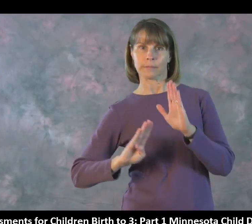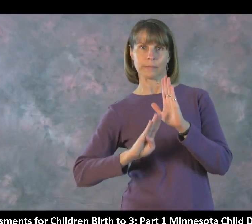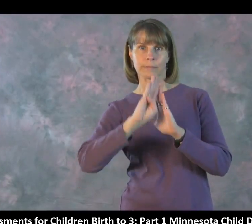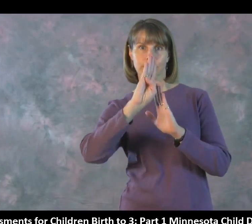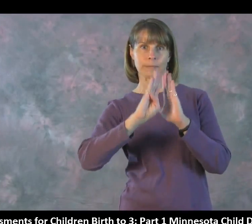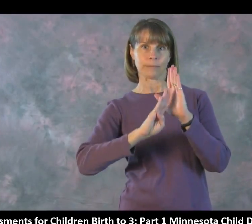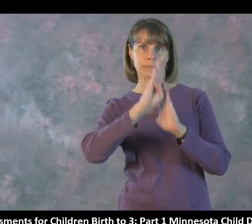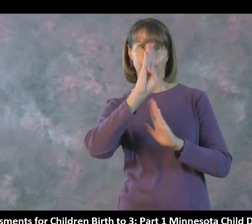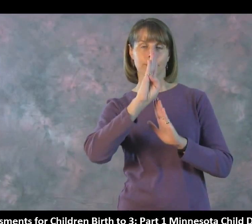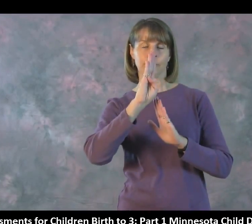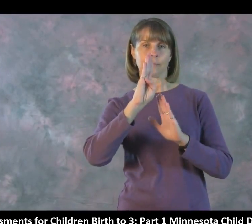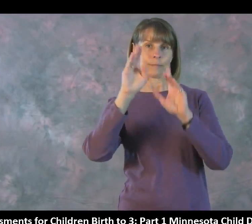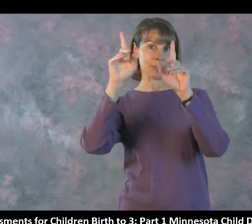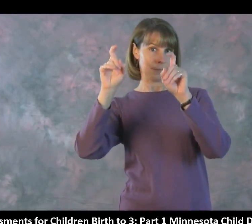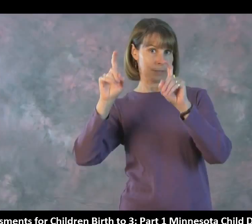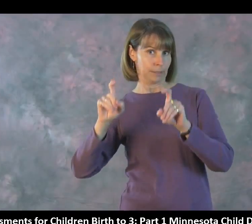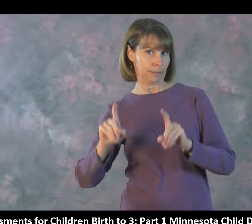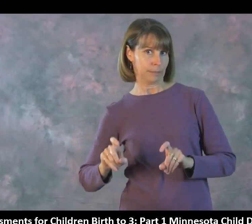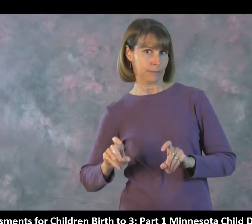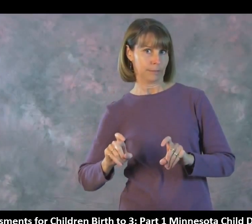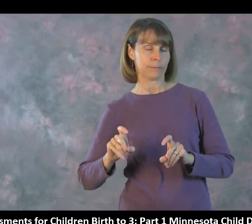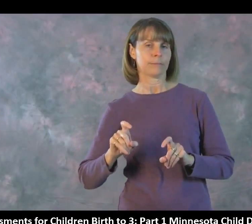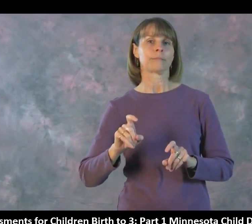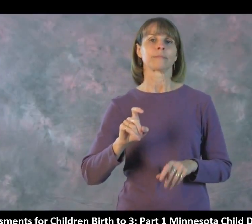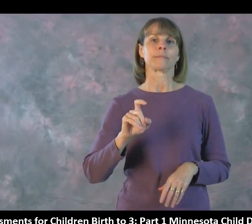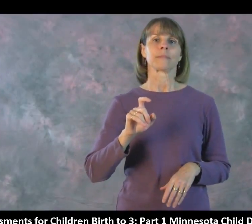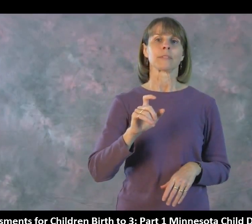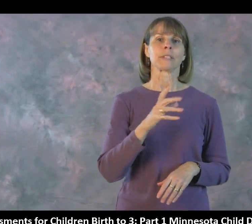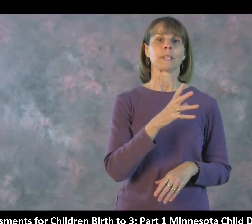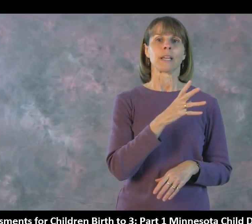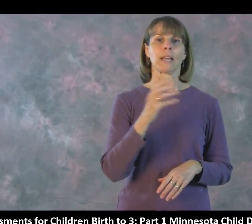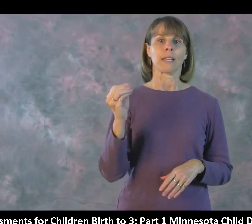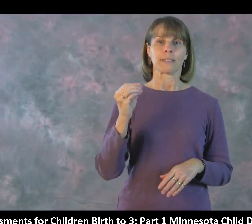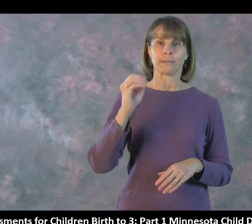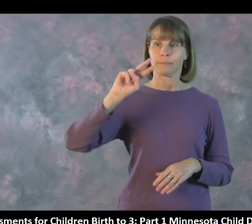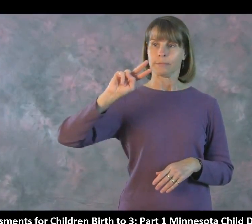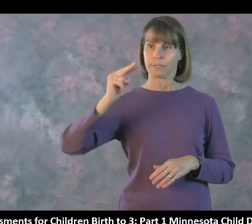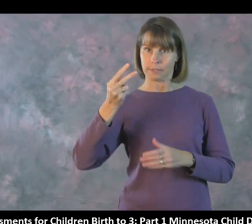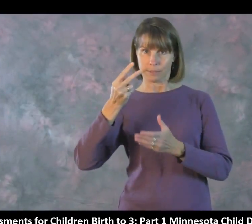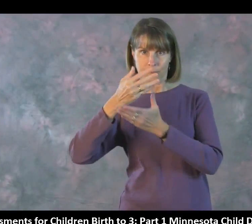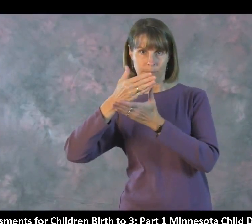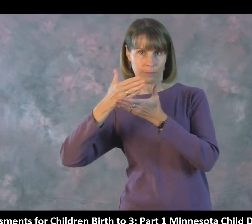Minnesota's Child Developmental Assessment.